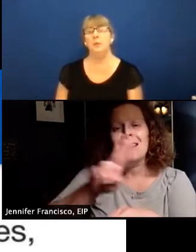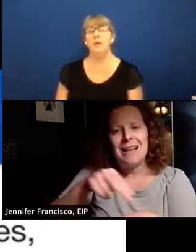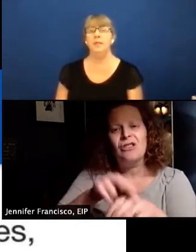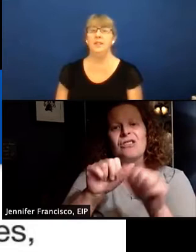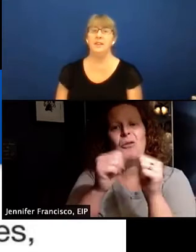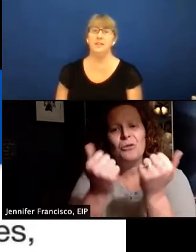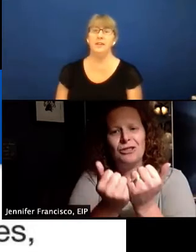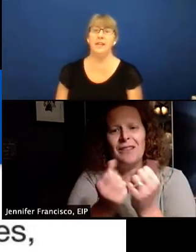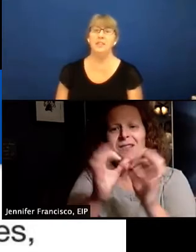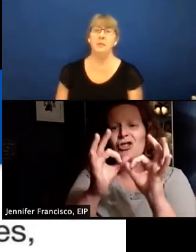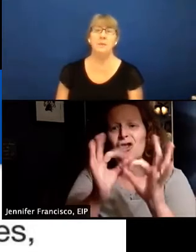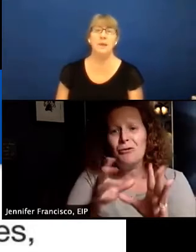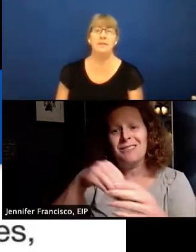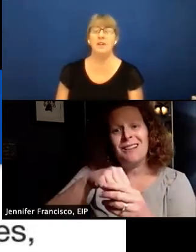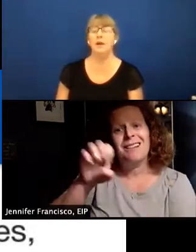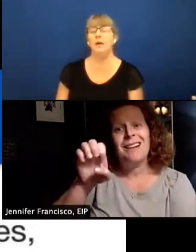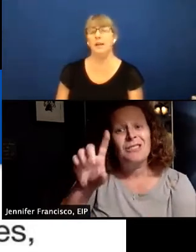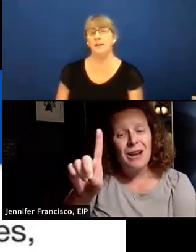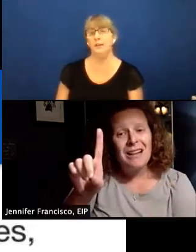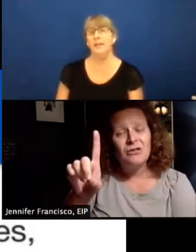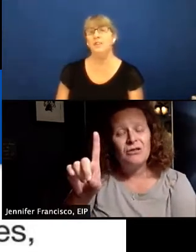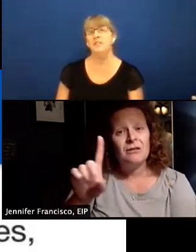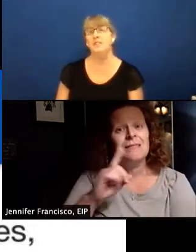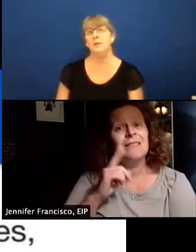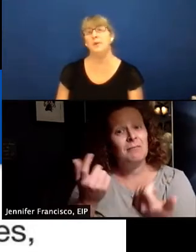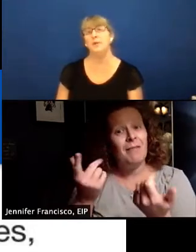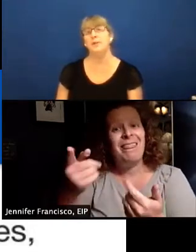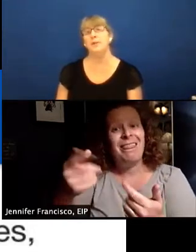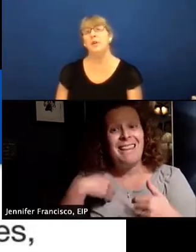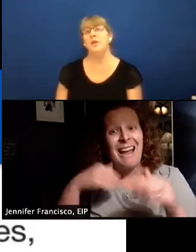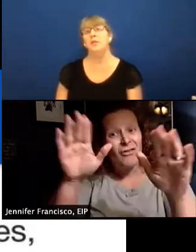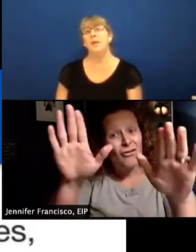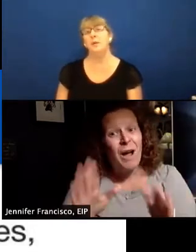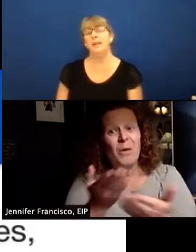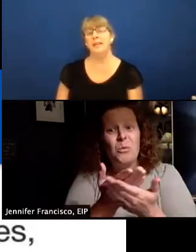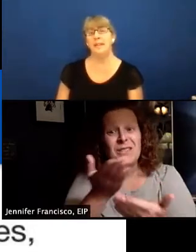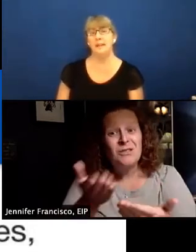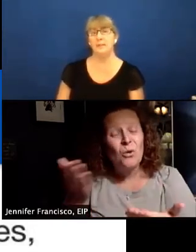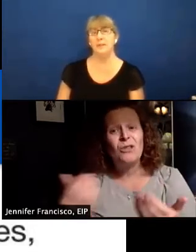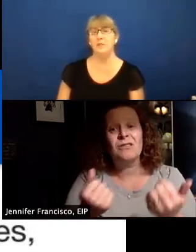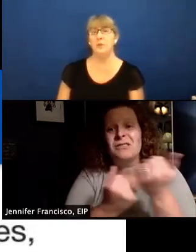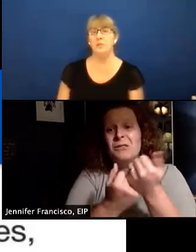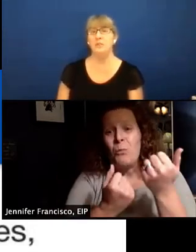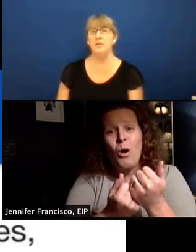with the different agent we may even hire agency interpreters, so that we can have resources and